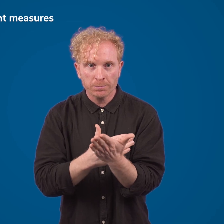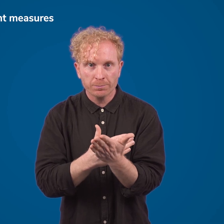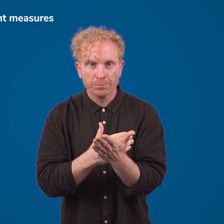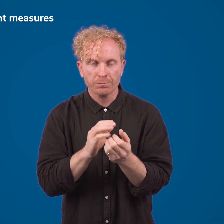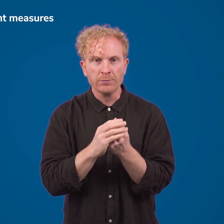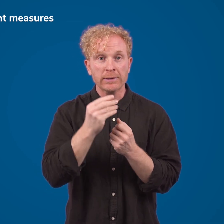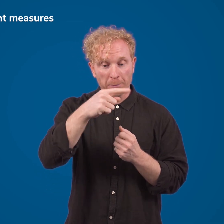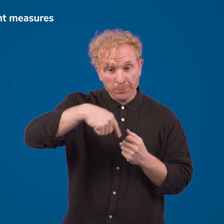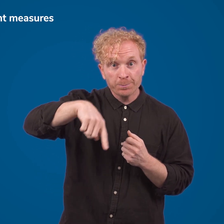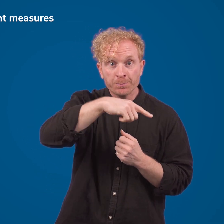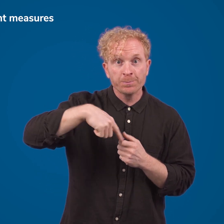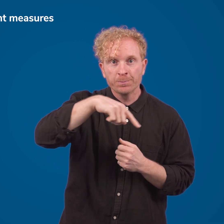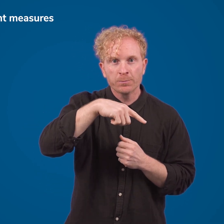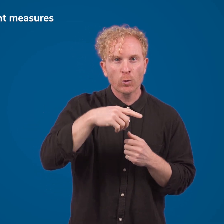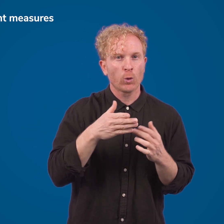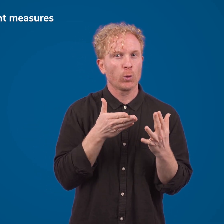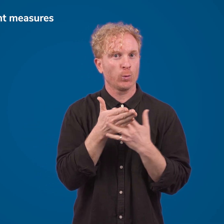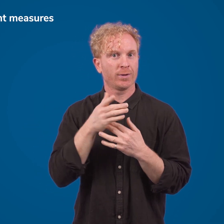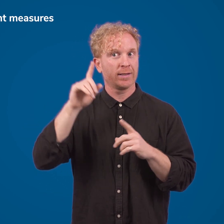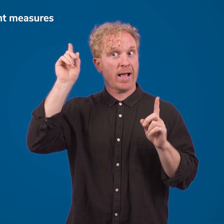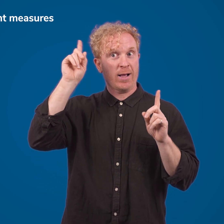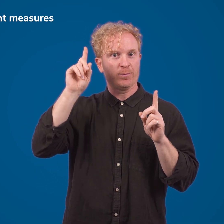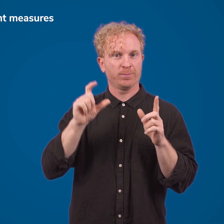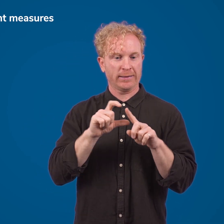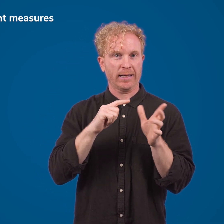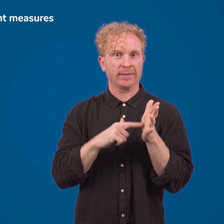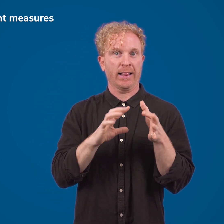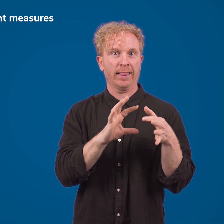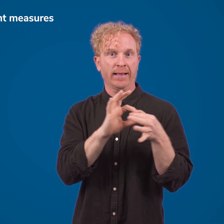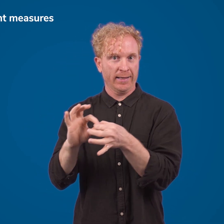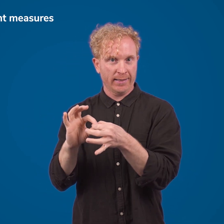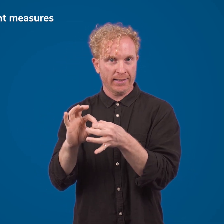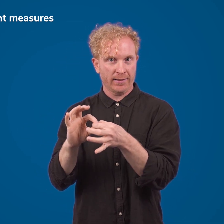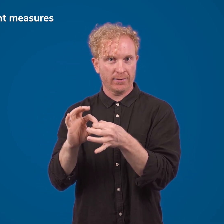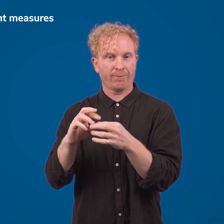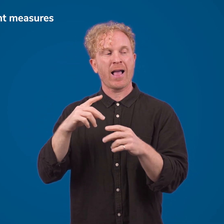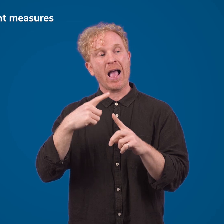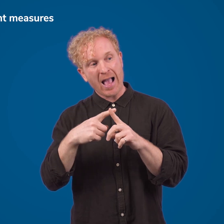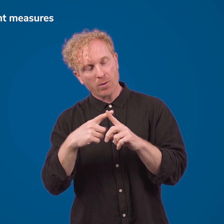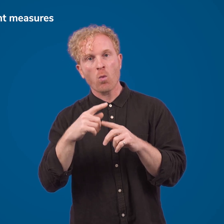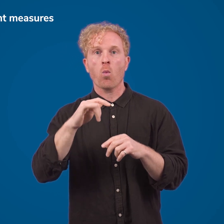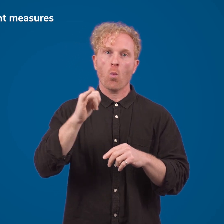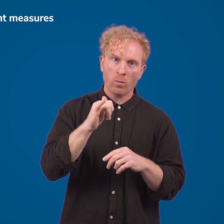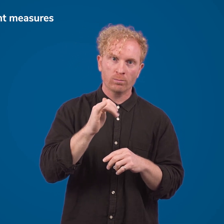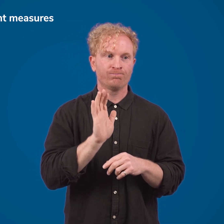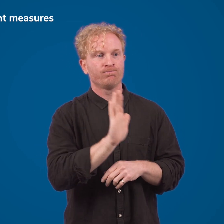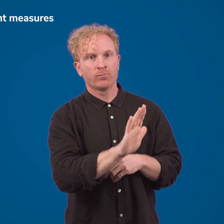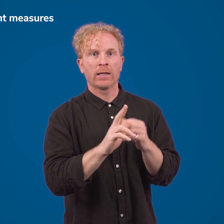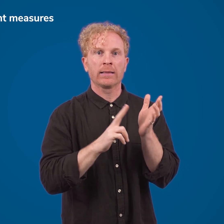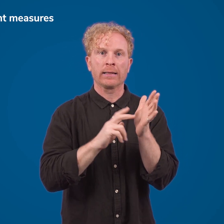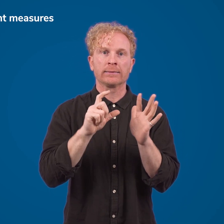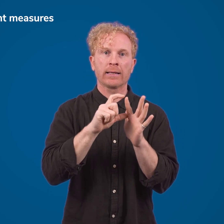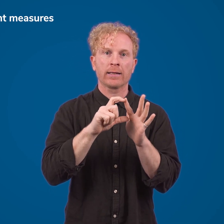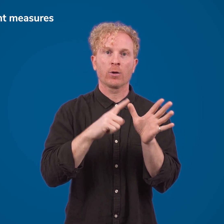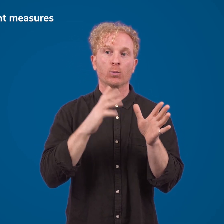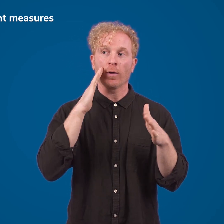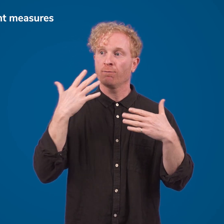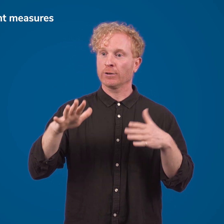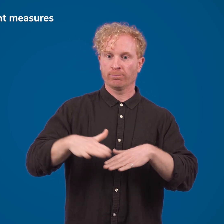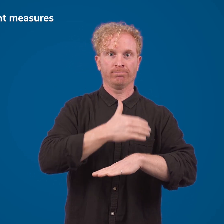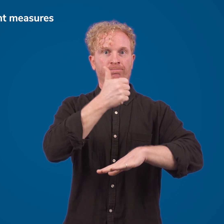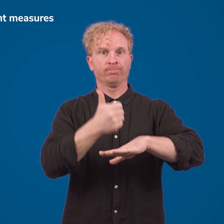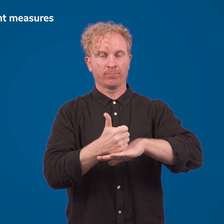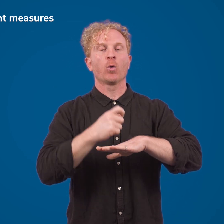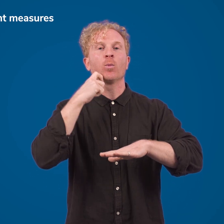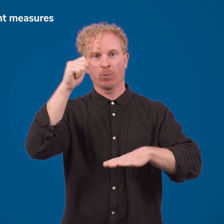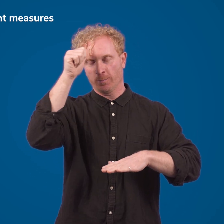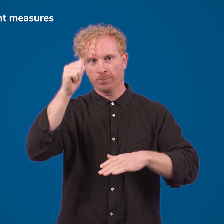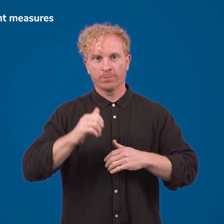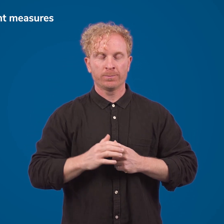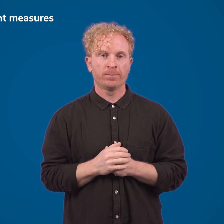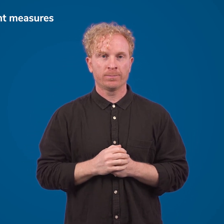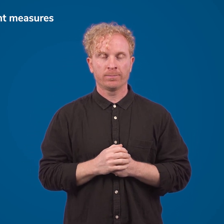Some of this will be through existing data linkages and/or the NDDA when it is established.